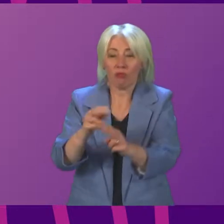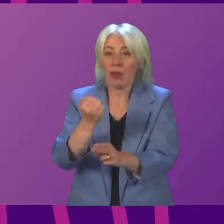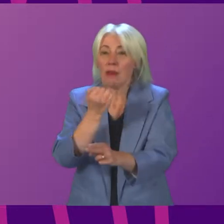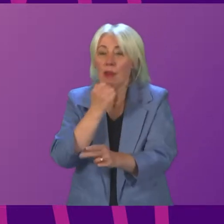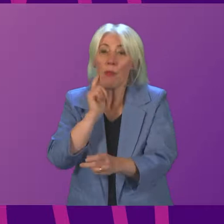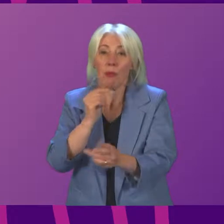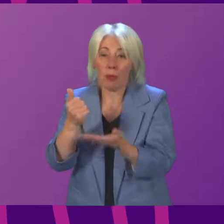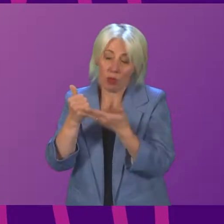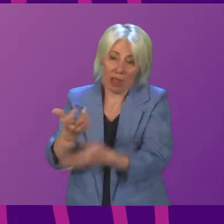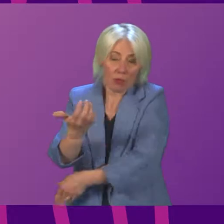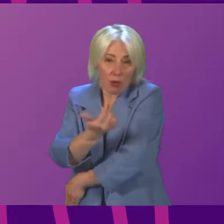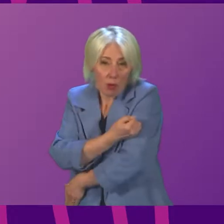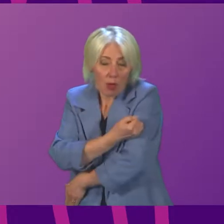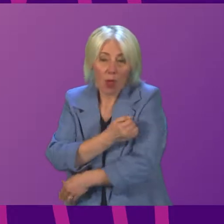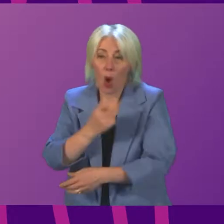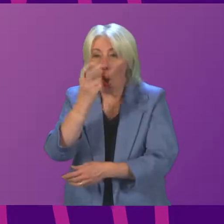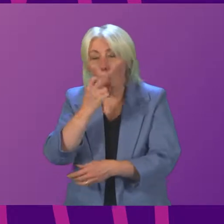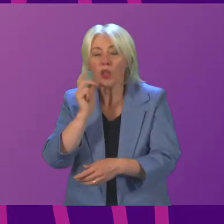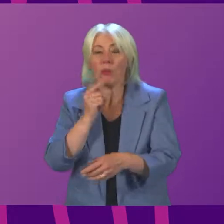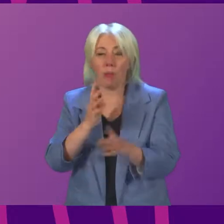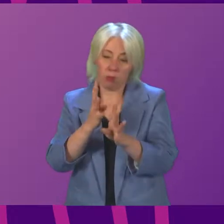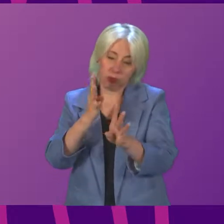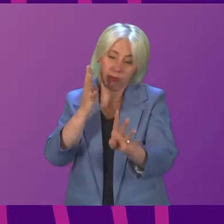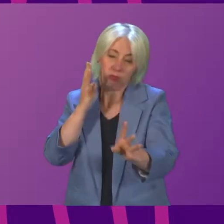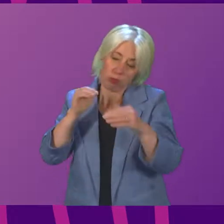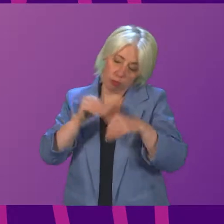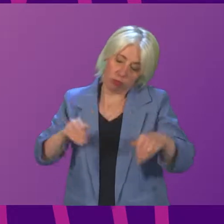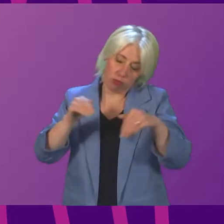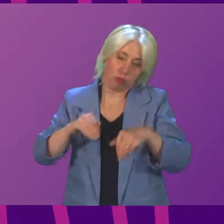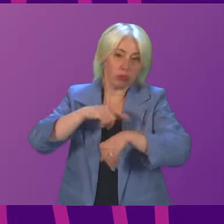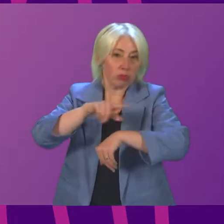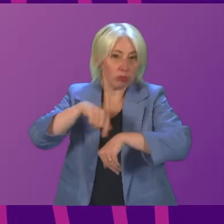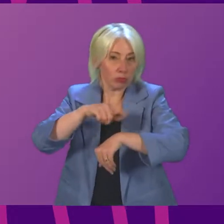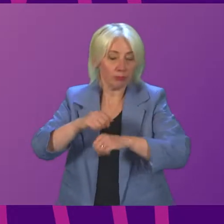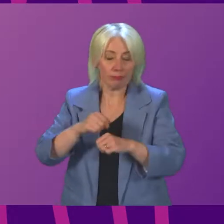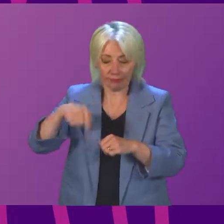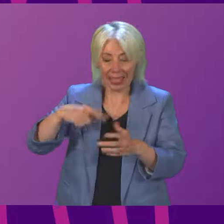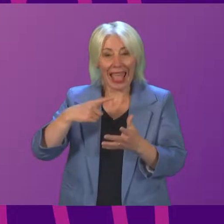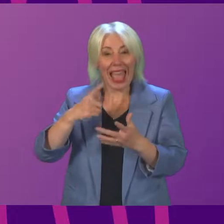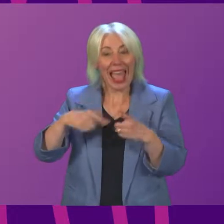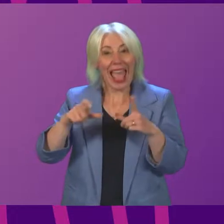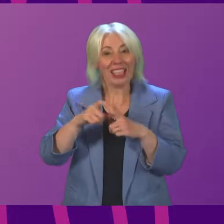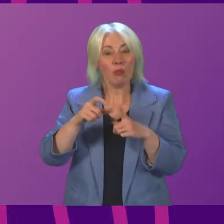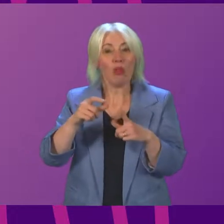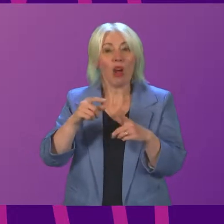on end. In Edinburgh, drop-in vaccination clinics have apparently been suspended because of COP26,